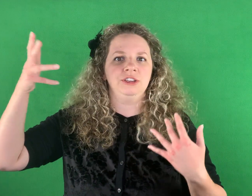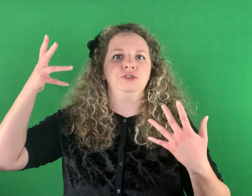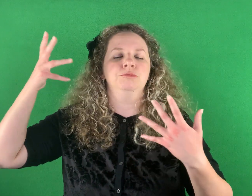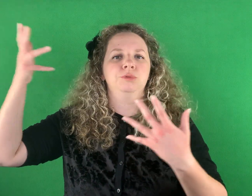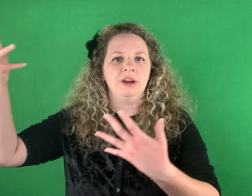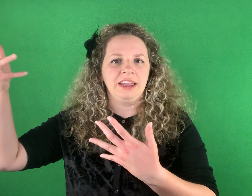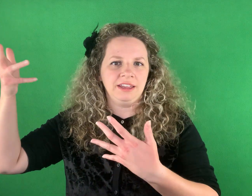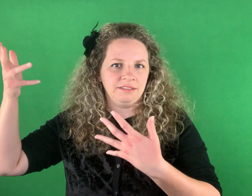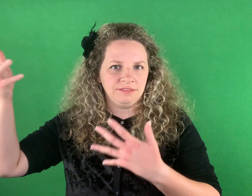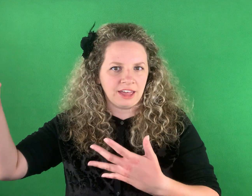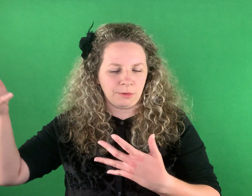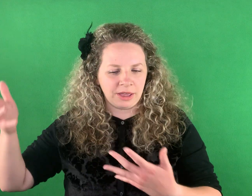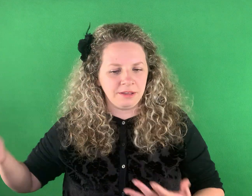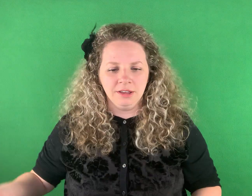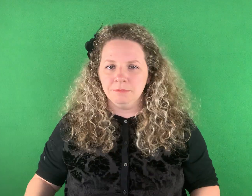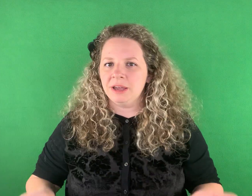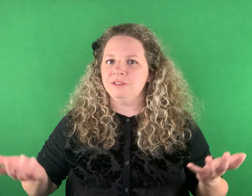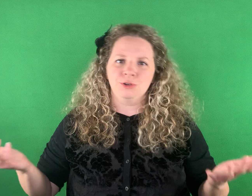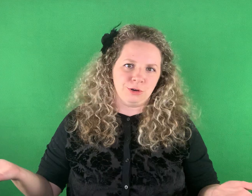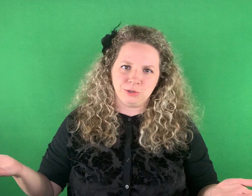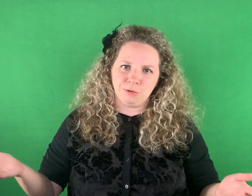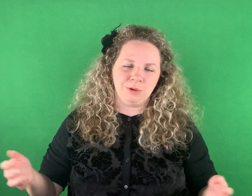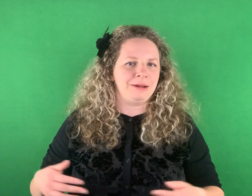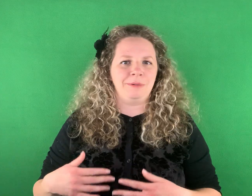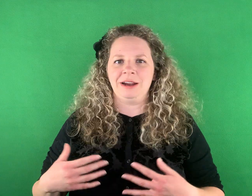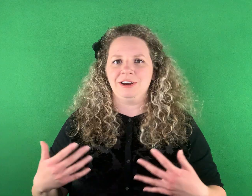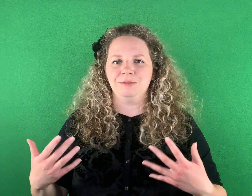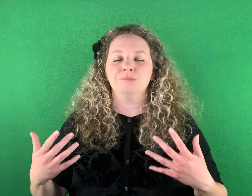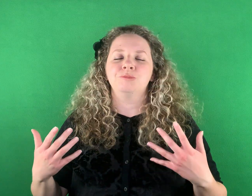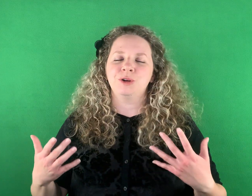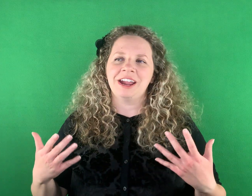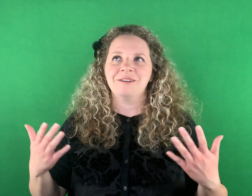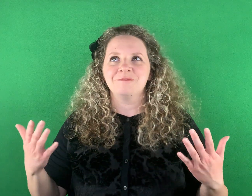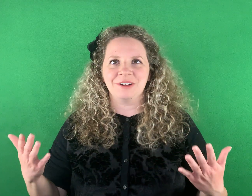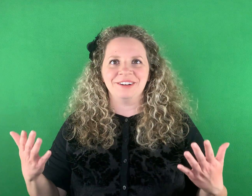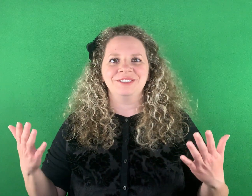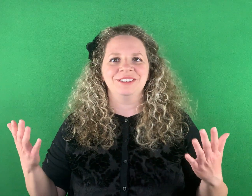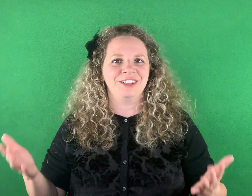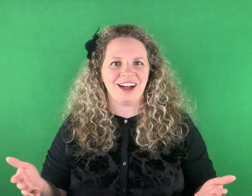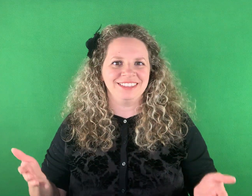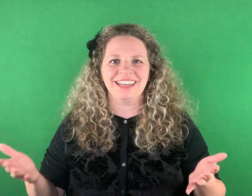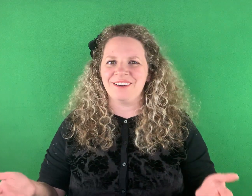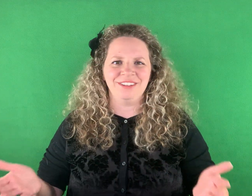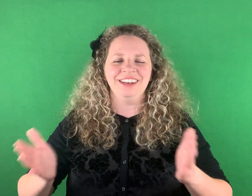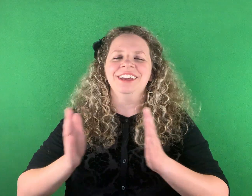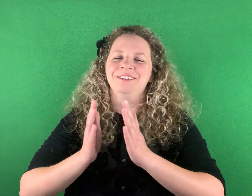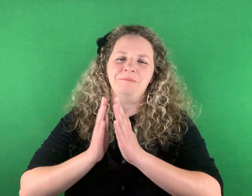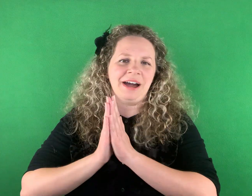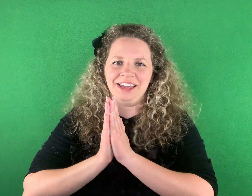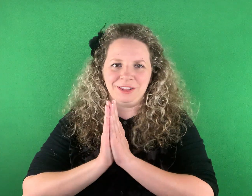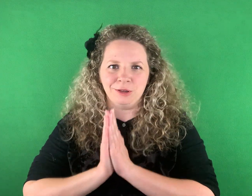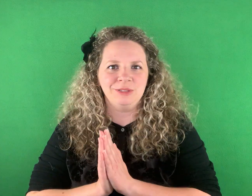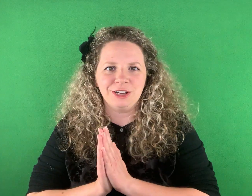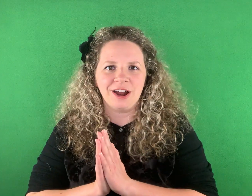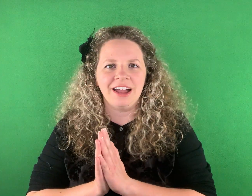to pray that way. But you can also pray to God, to heaven, by closing your eyes